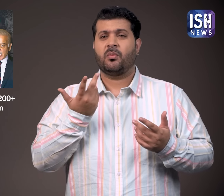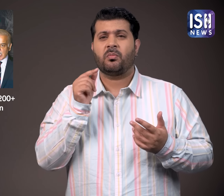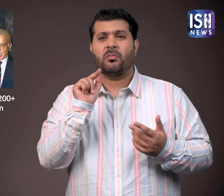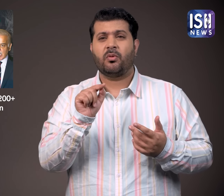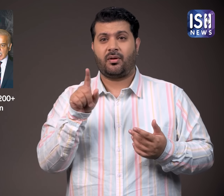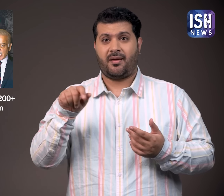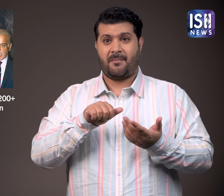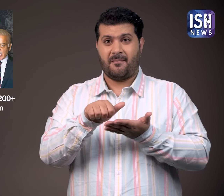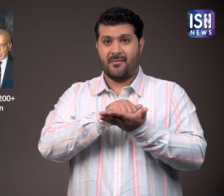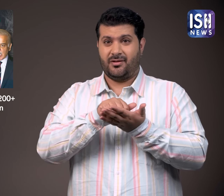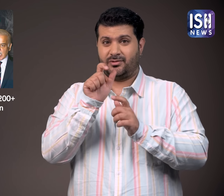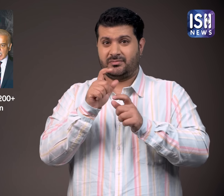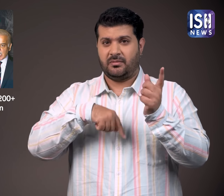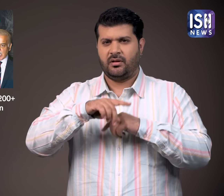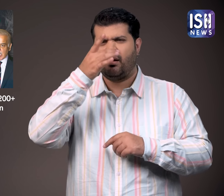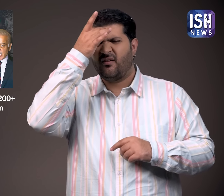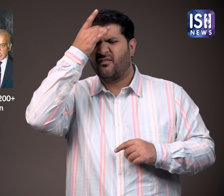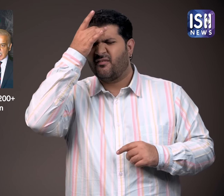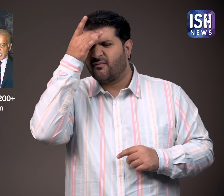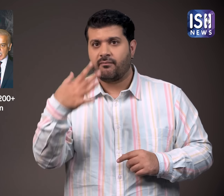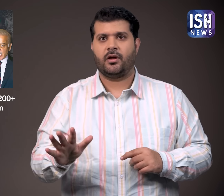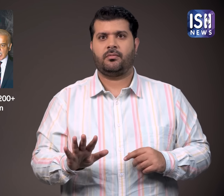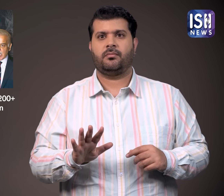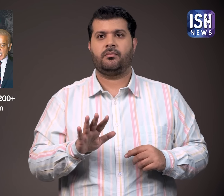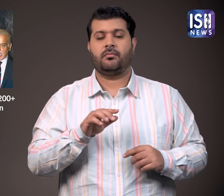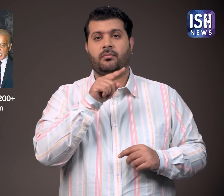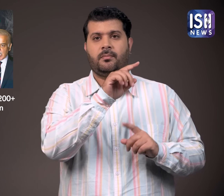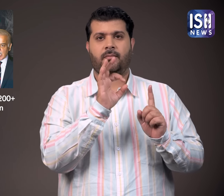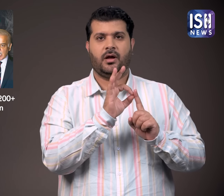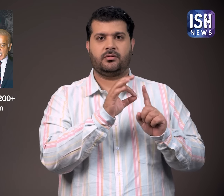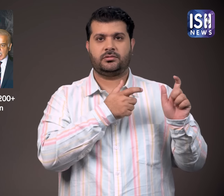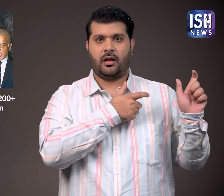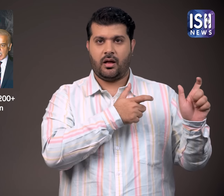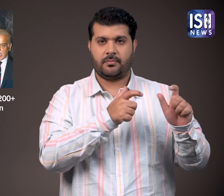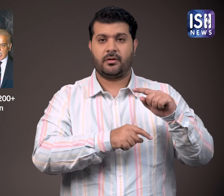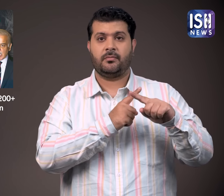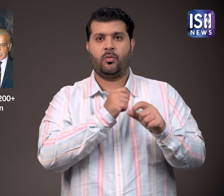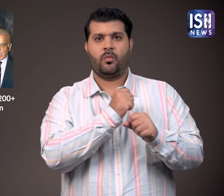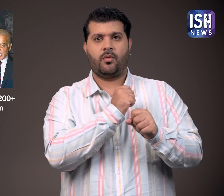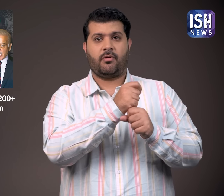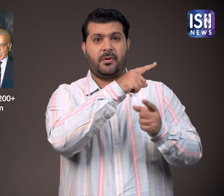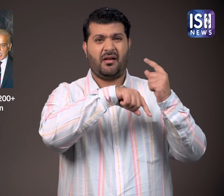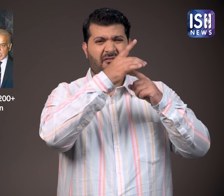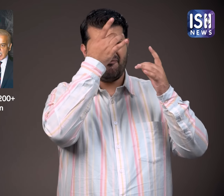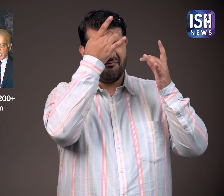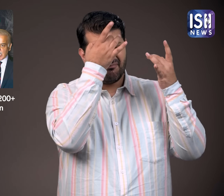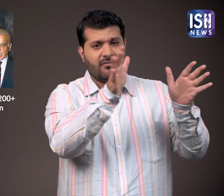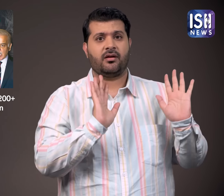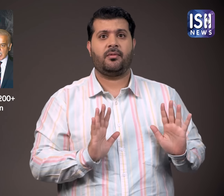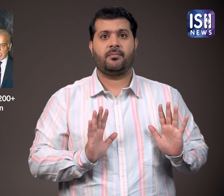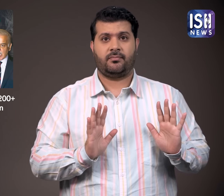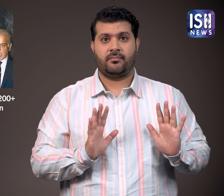They said, Baloch people are now fed up with the Pakistani Army and government.